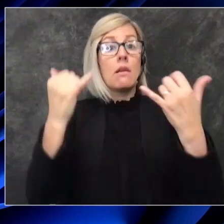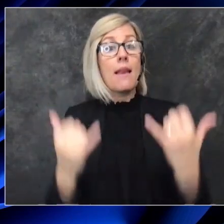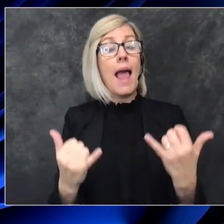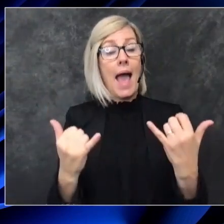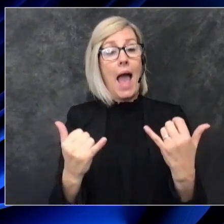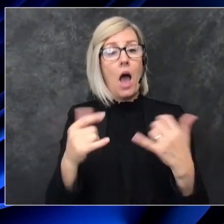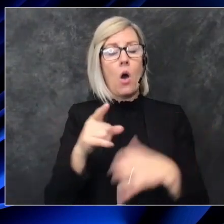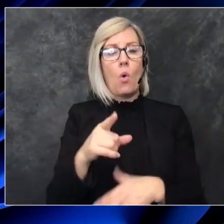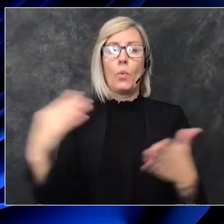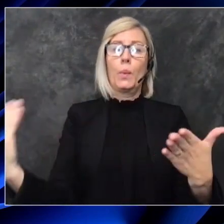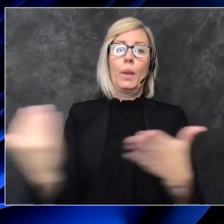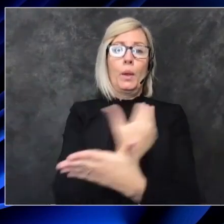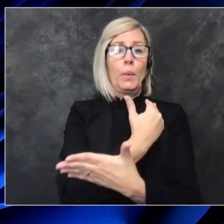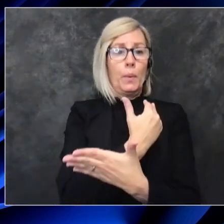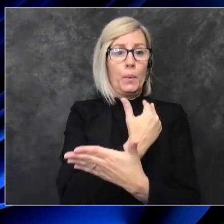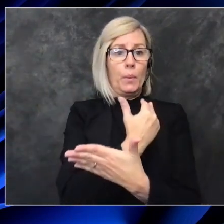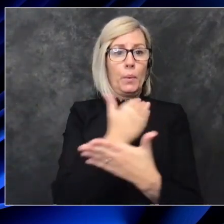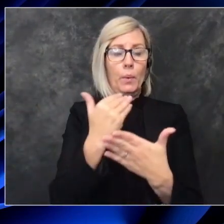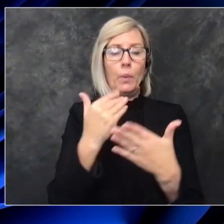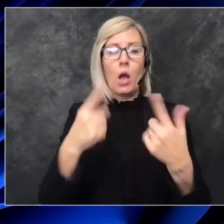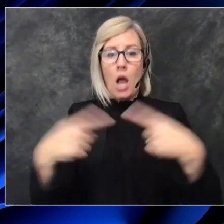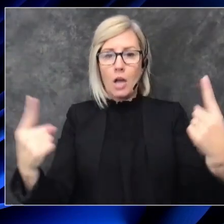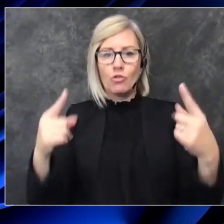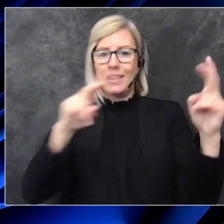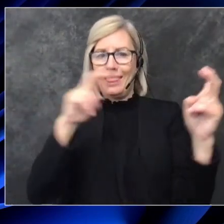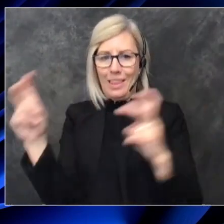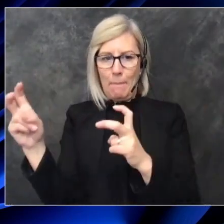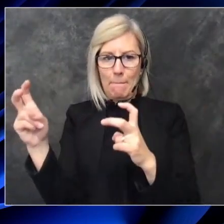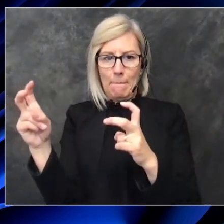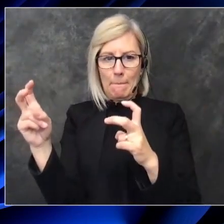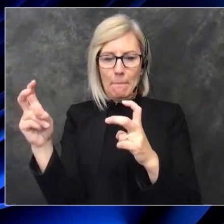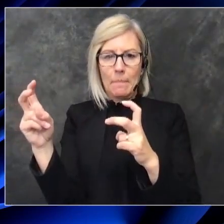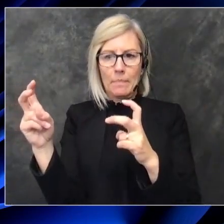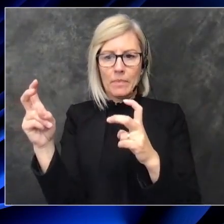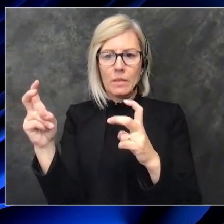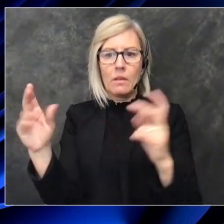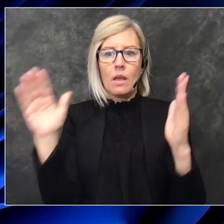now this is the new contrast theme. Compared to high contrast,